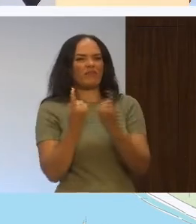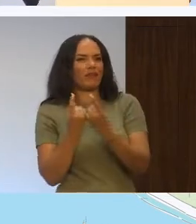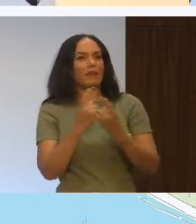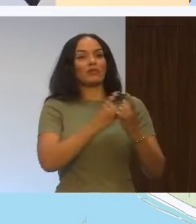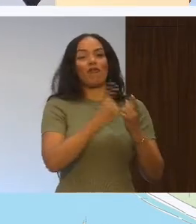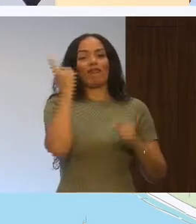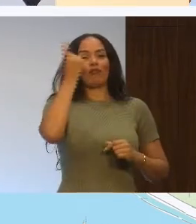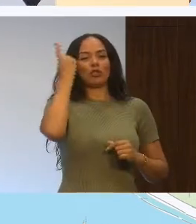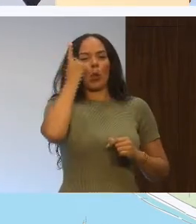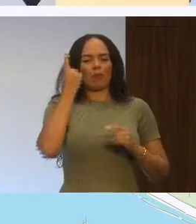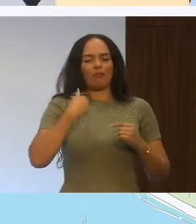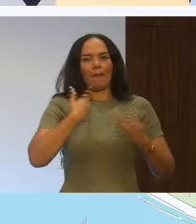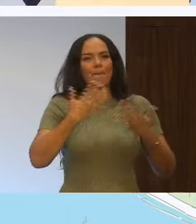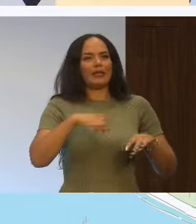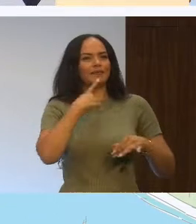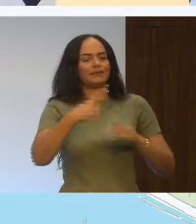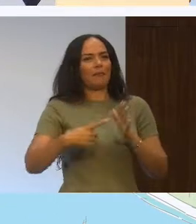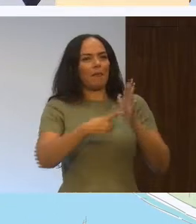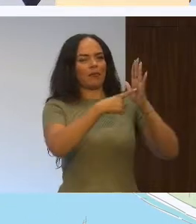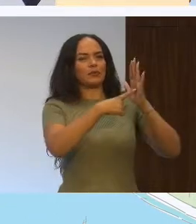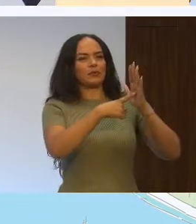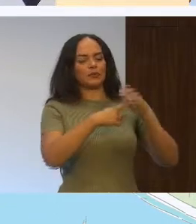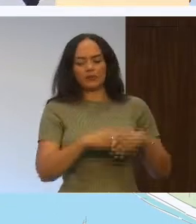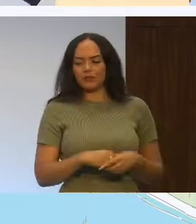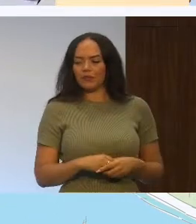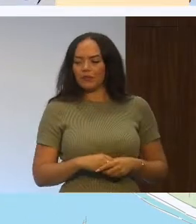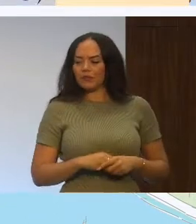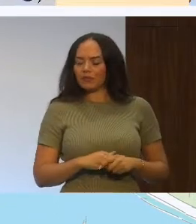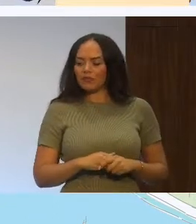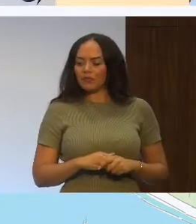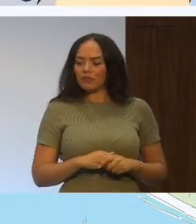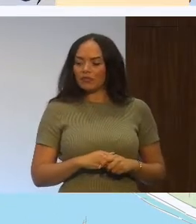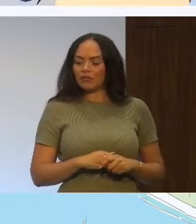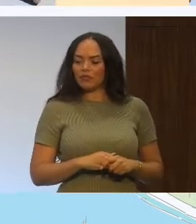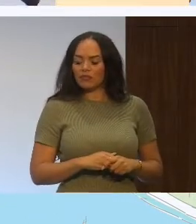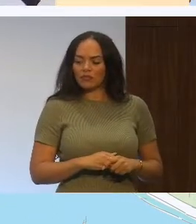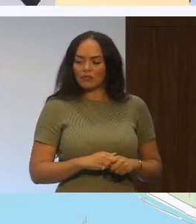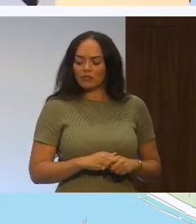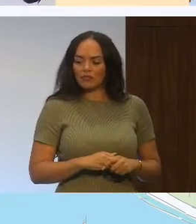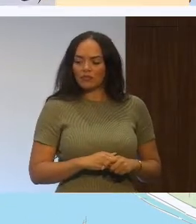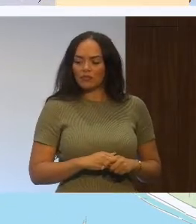As I said, it is clearly underdiagnosed. It happens. It is described in many patients with migraine up to 30%,